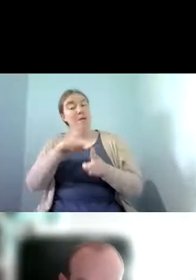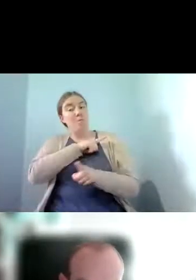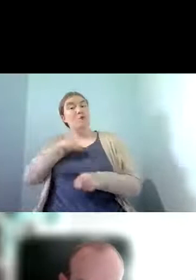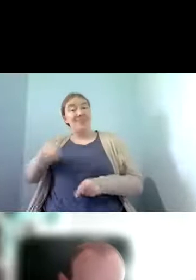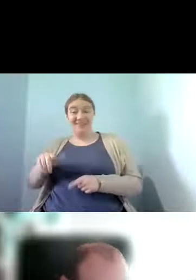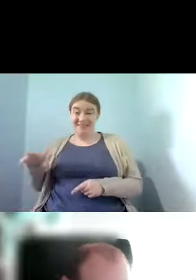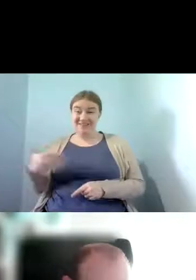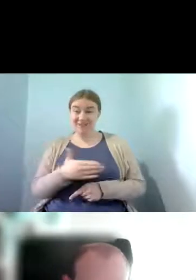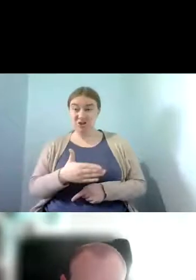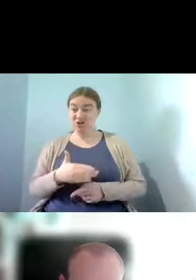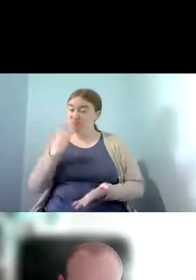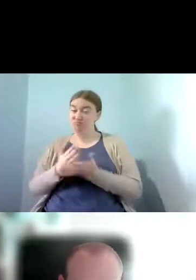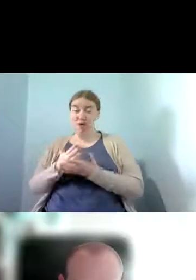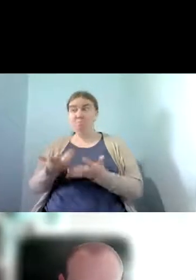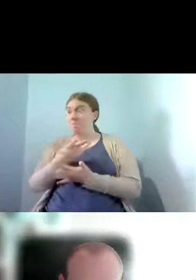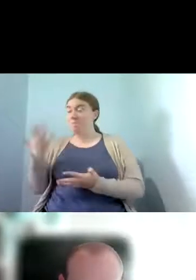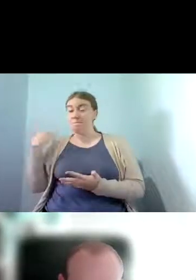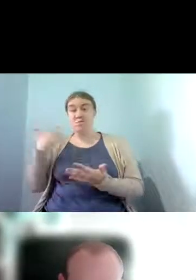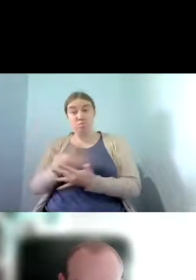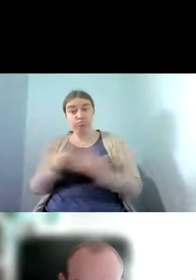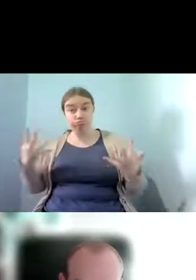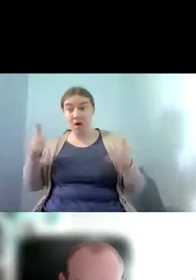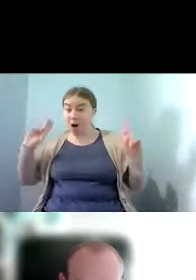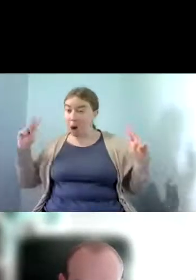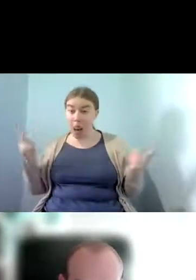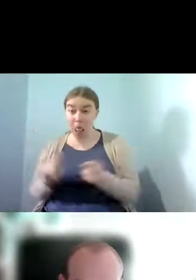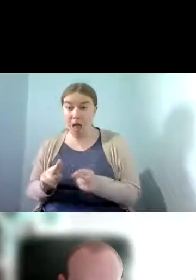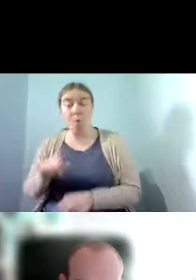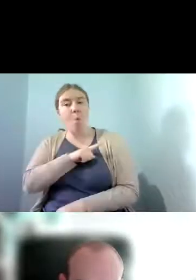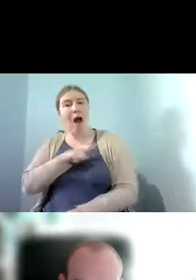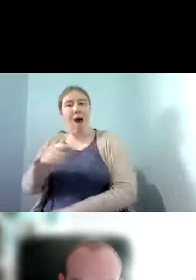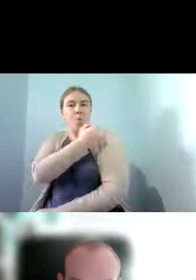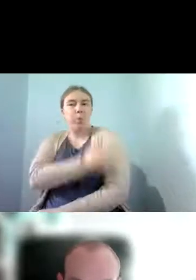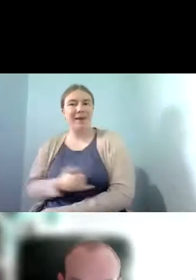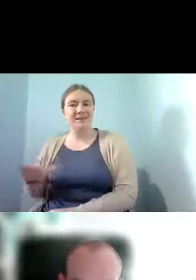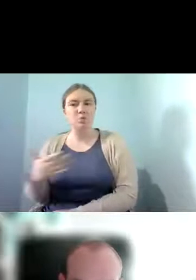of the weirs as they were not particularly strong swimmers and were unable to make it over the weir